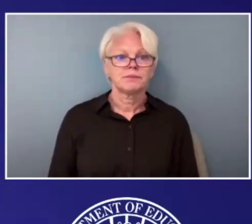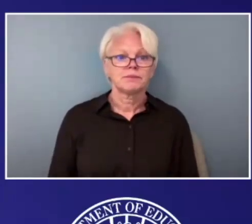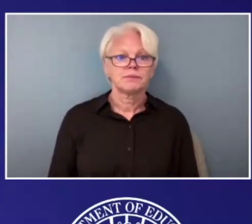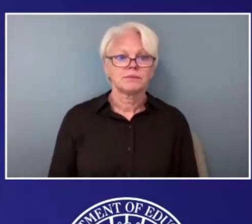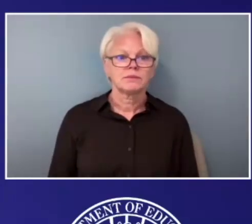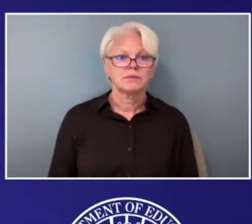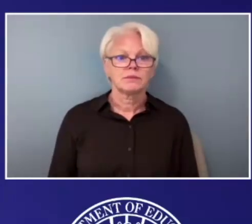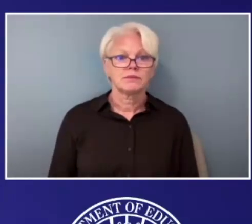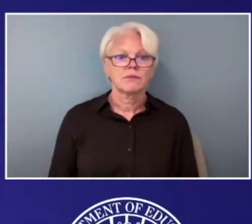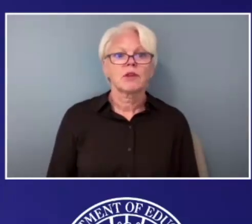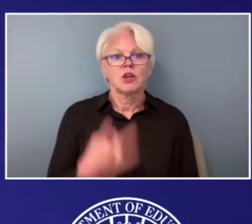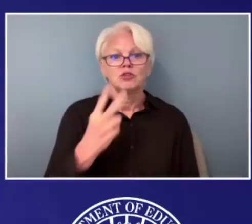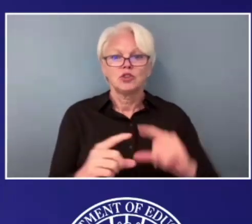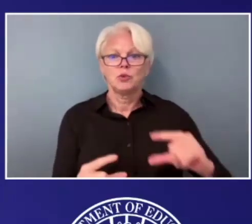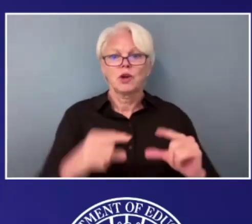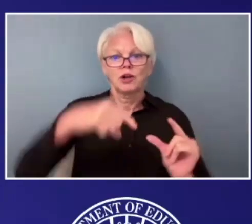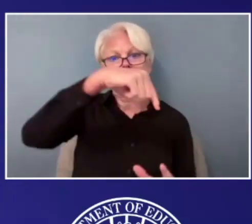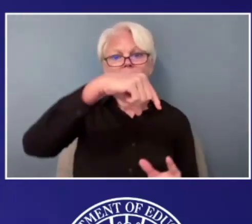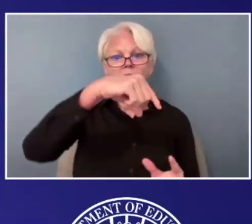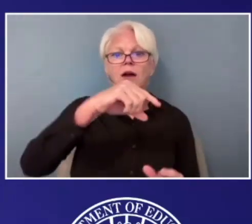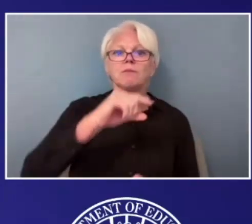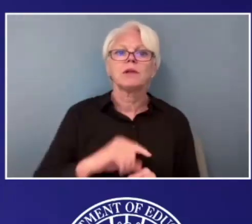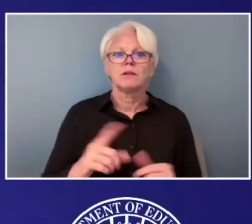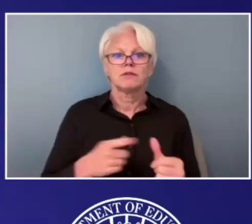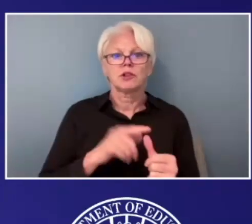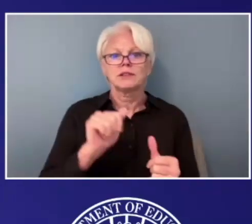We have two cards up first. Alex Ricci and then Ashley.